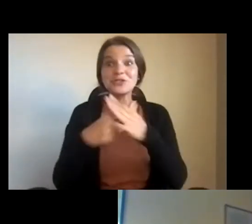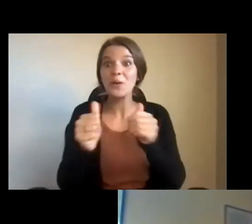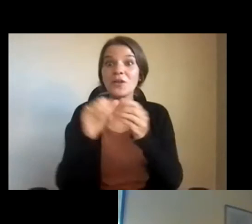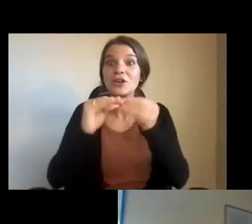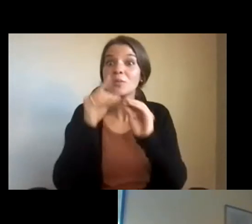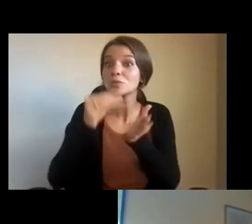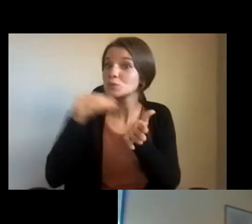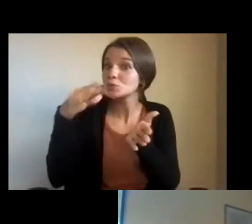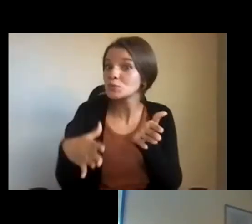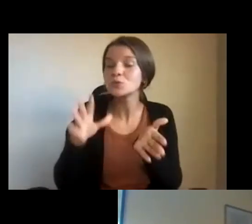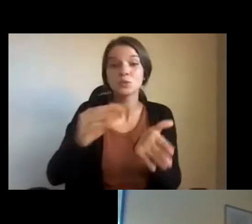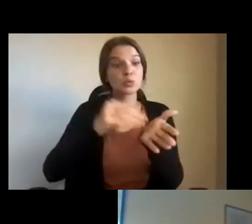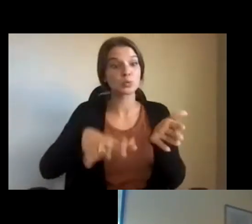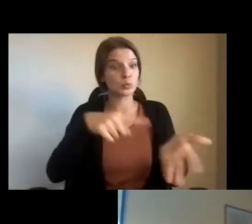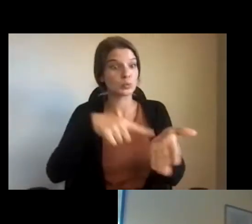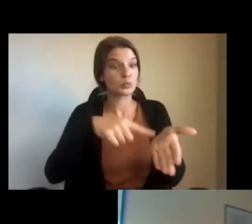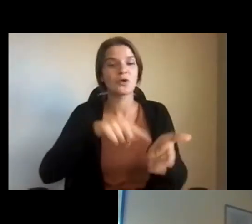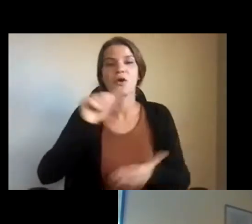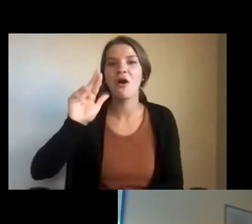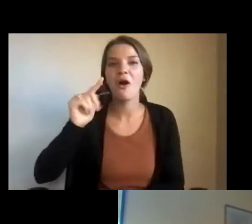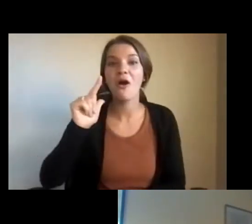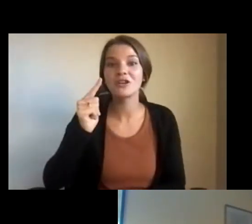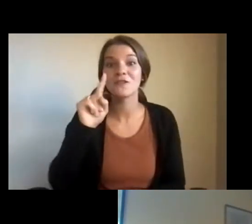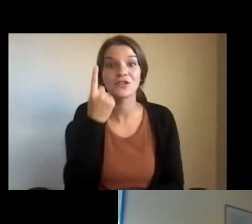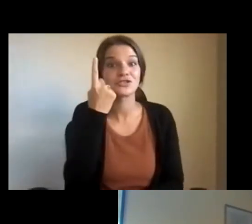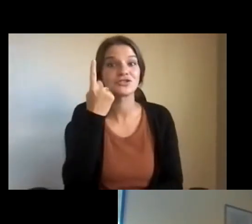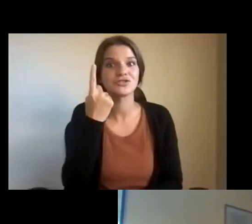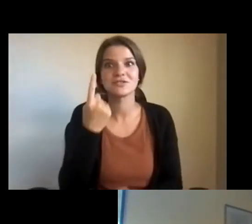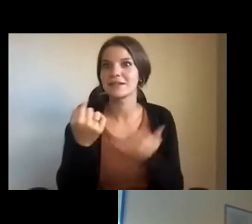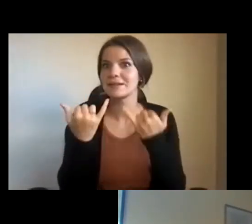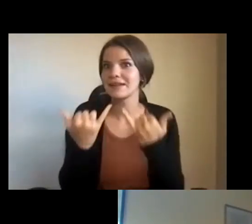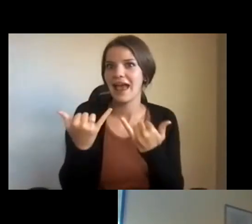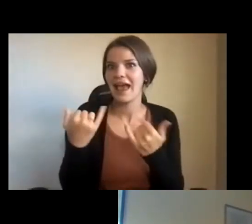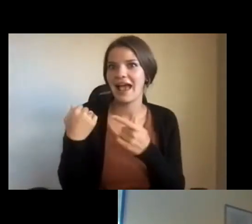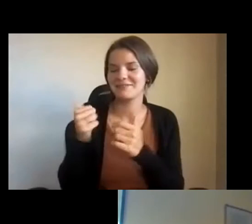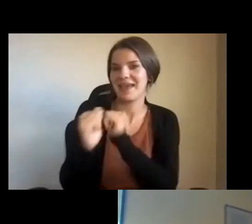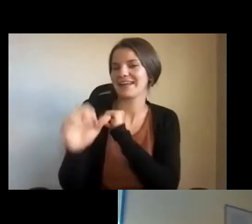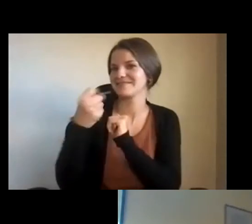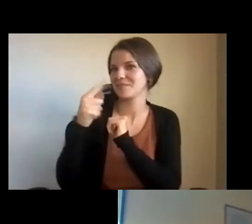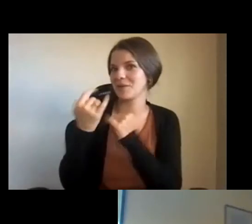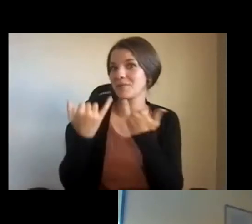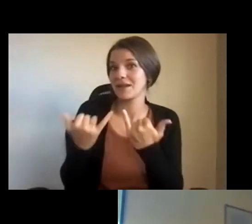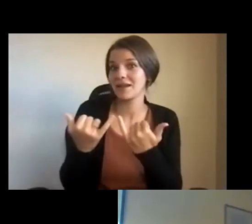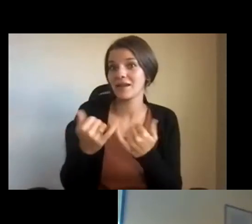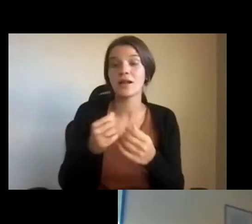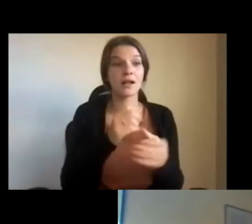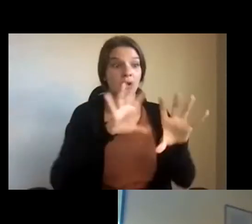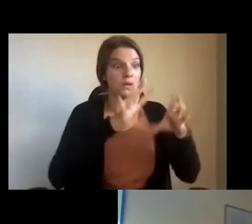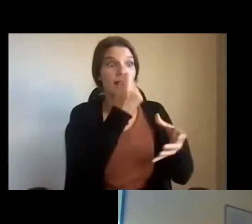they had a due date of August 1st. Which now were well passed. Actually out of 11,000 students we